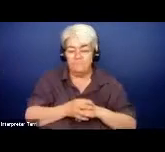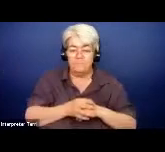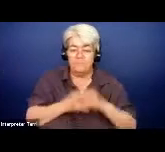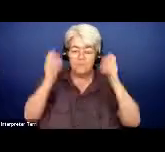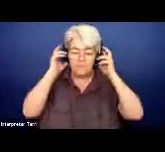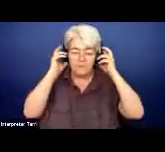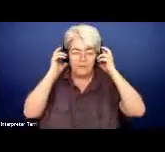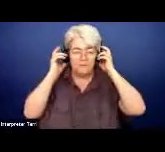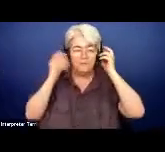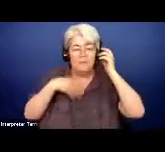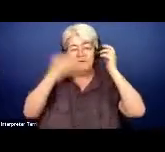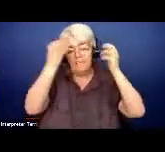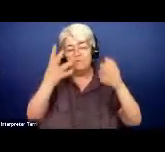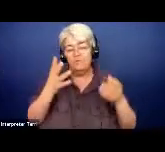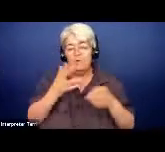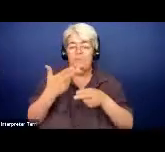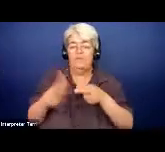you the brief overview of the criminal